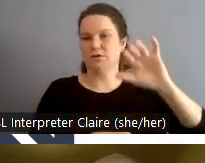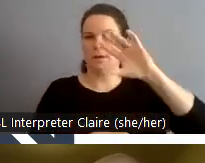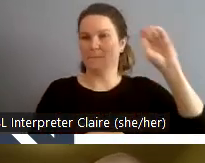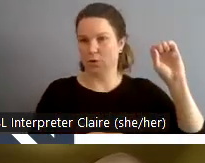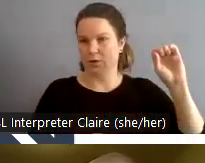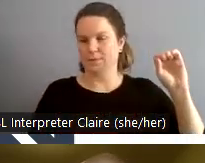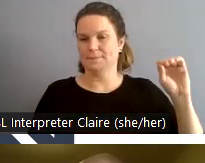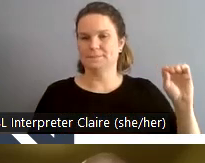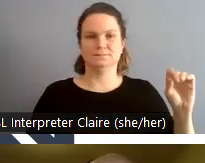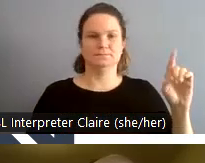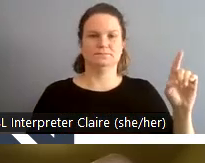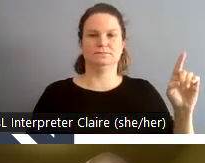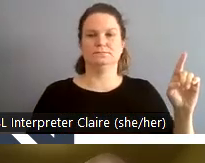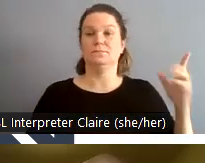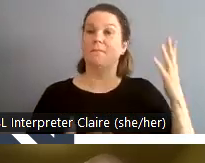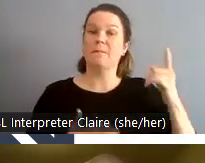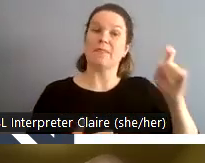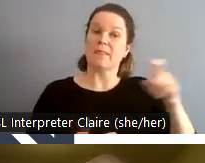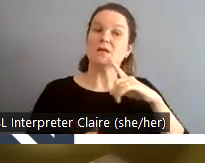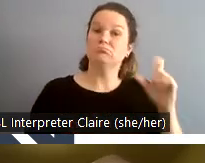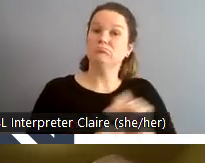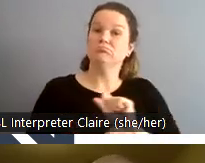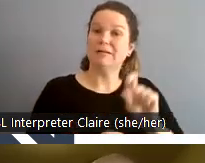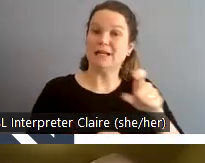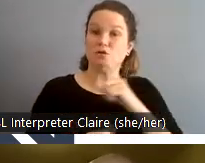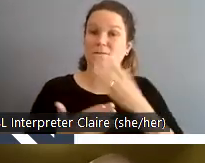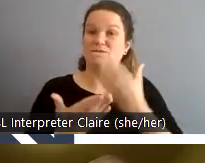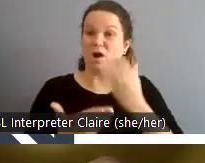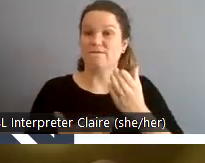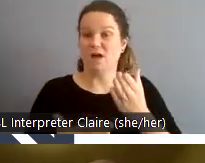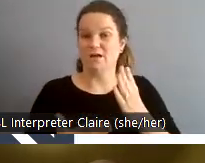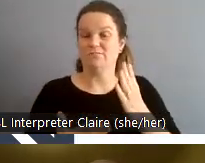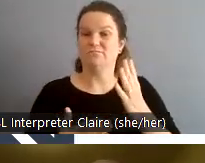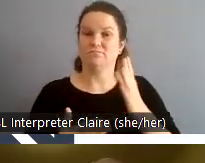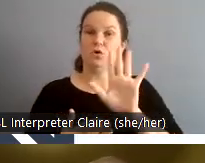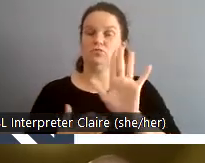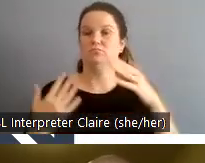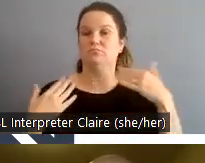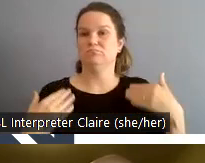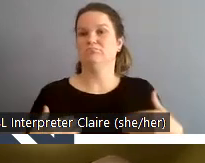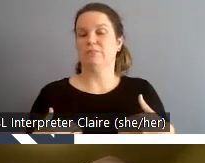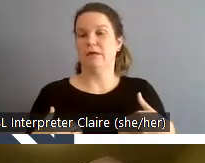need to verify that there is a condition here that meets the